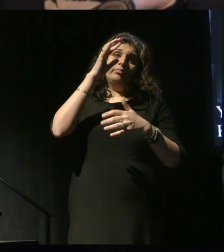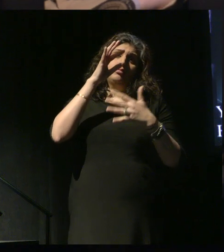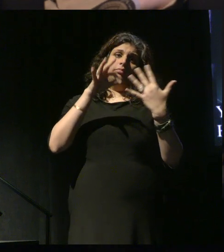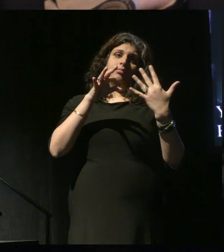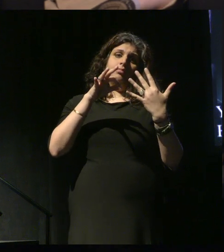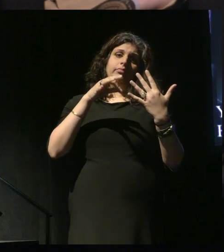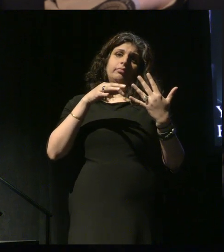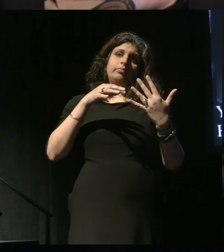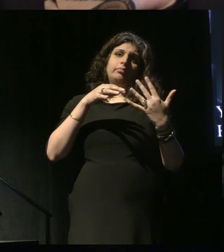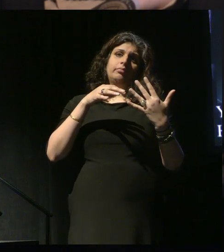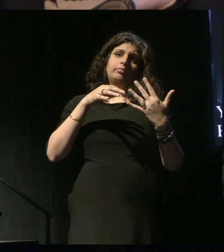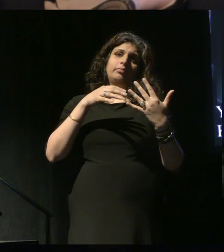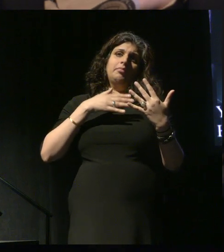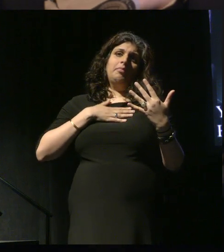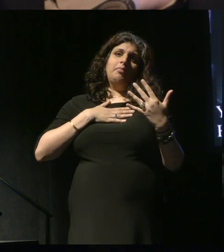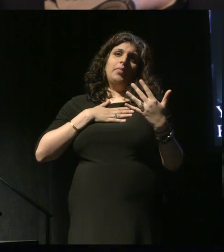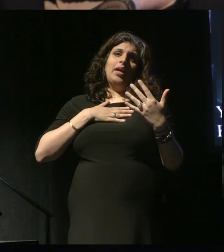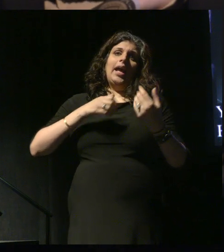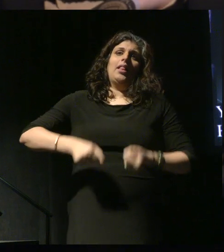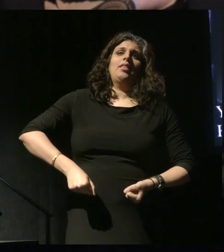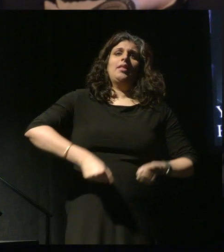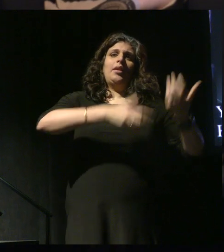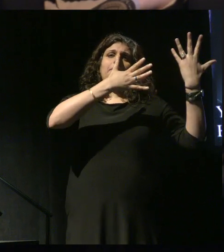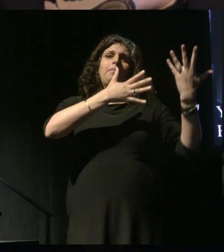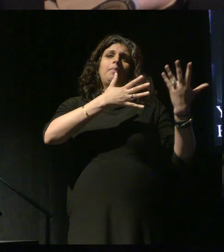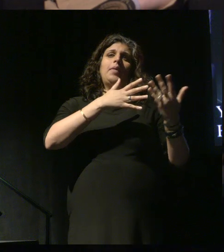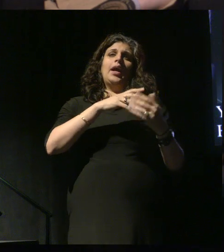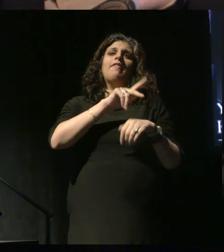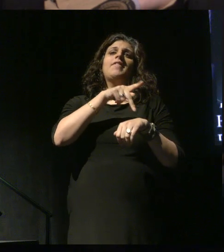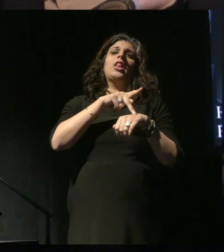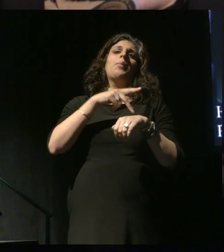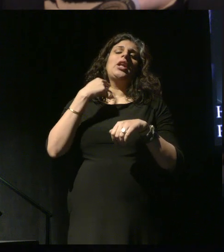for the purposes of being read in a way that,